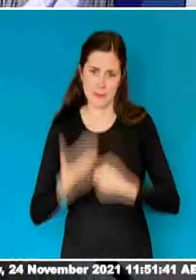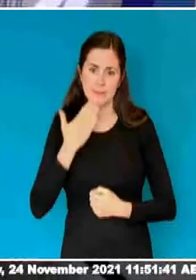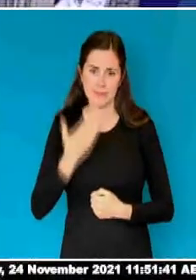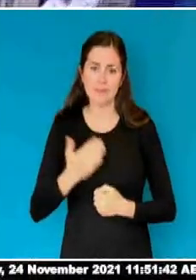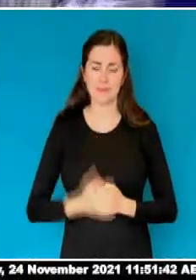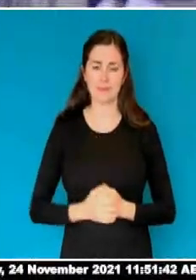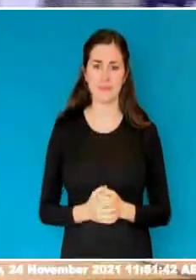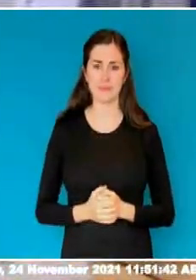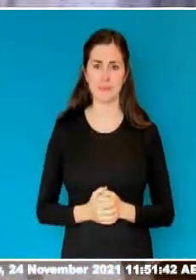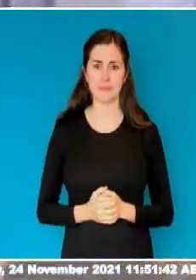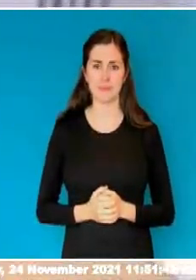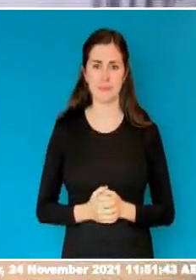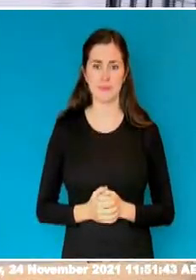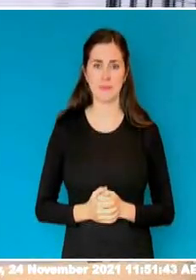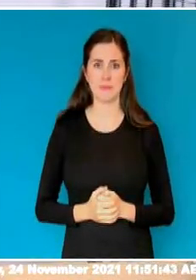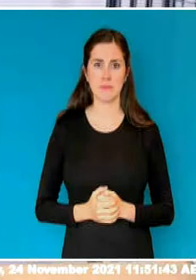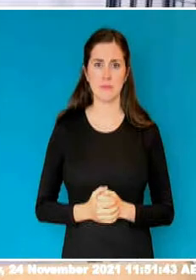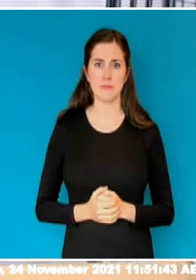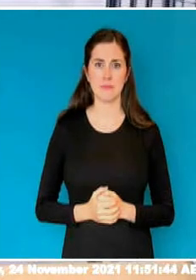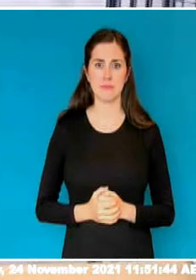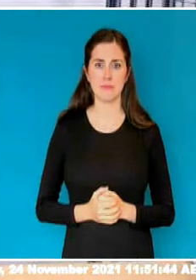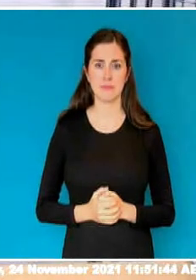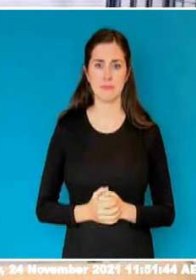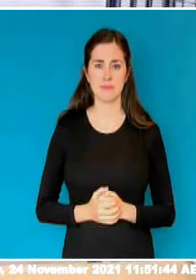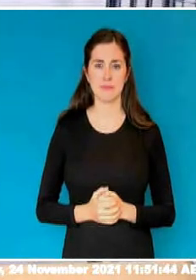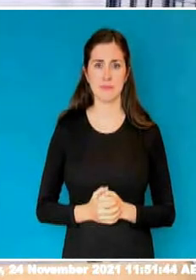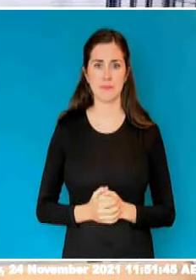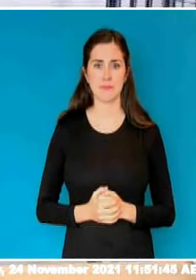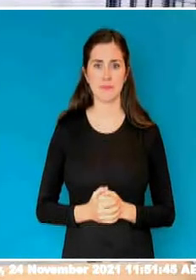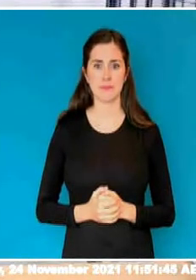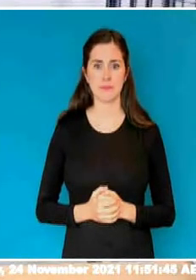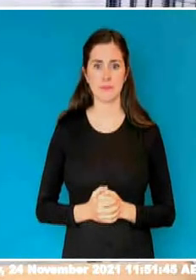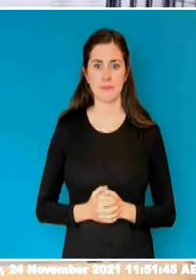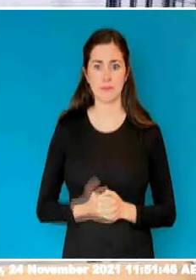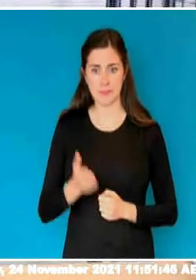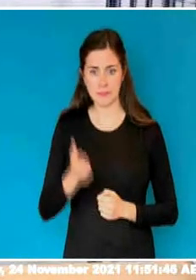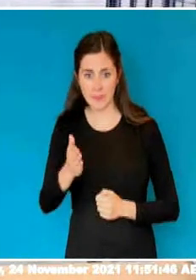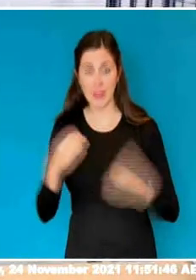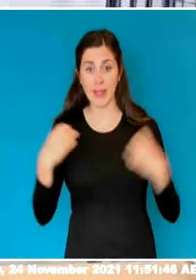Just so you know where we are all gathered, Commissioner Galbally is joining the hearing